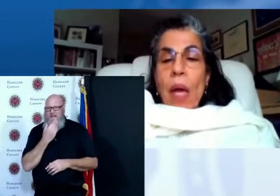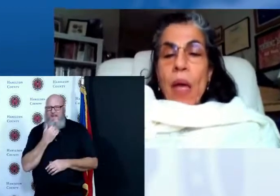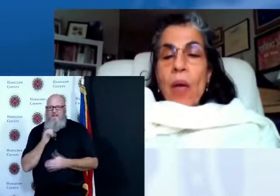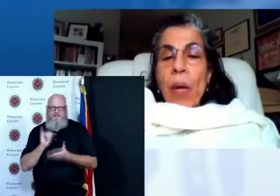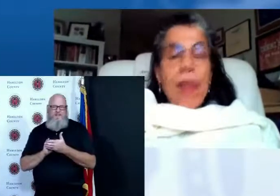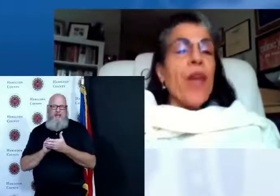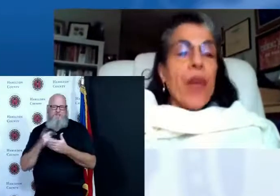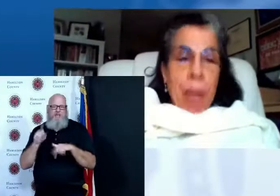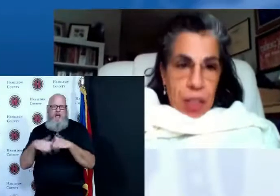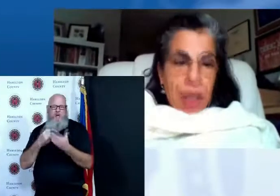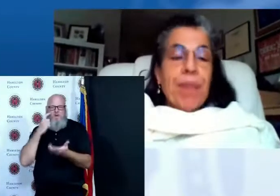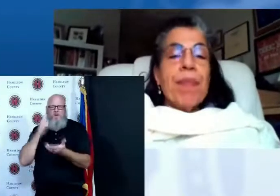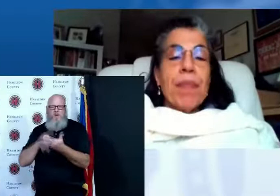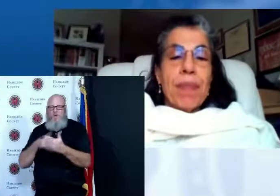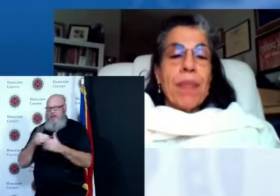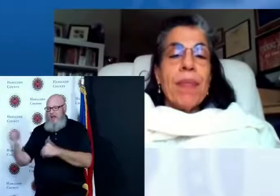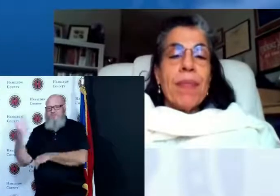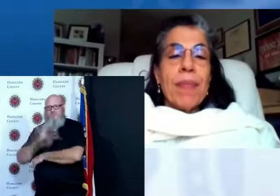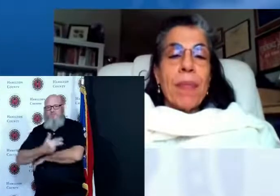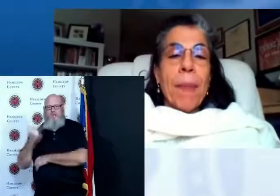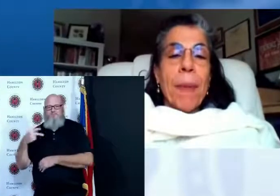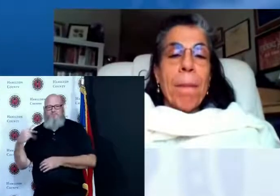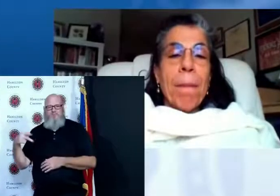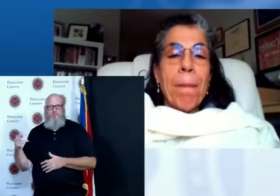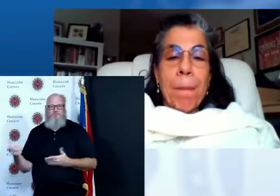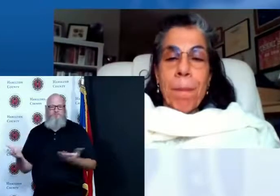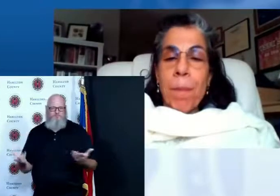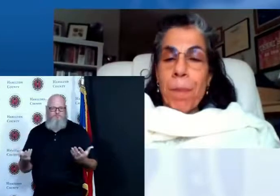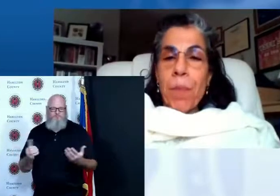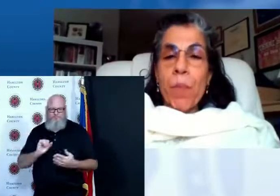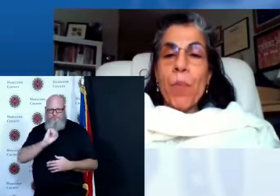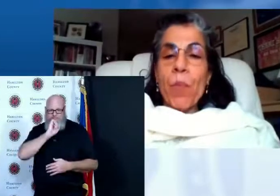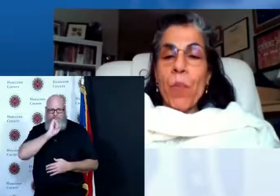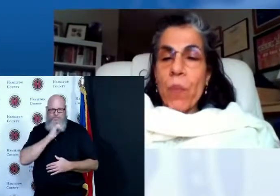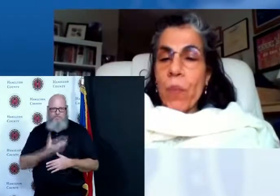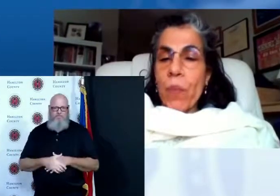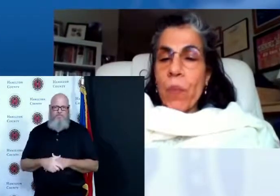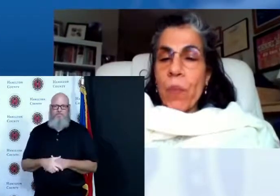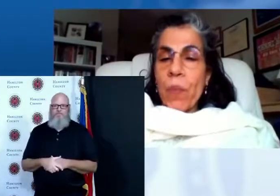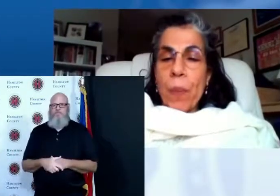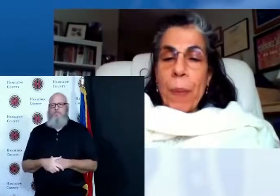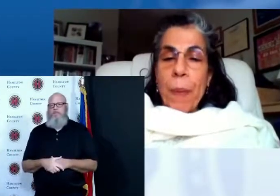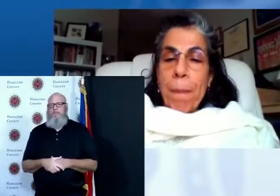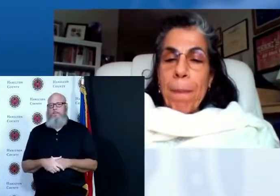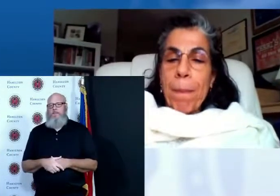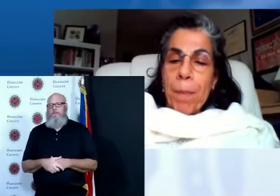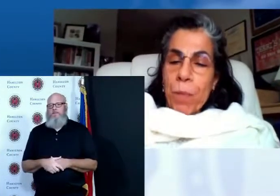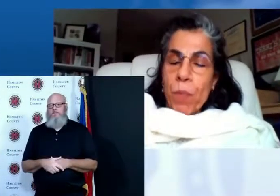and okay thank you very much you're welcome thanks next up we have Corey Sharper with WVXU and he has